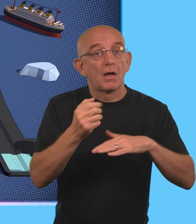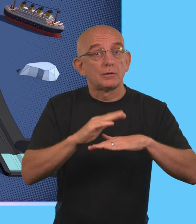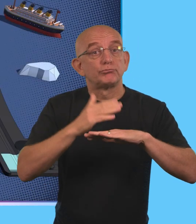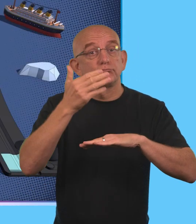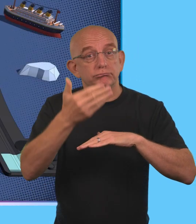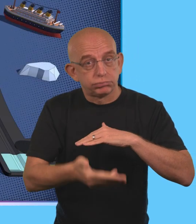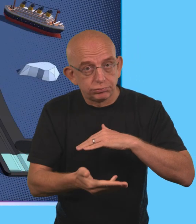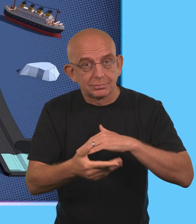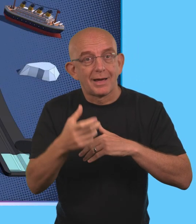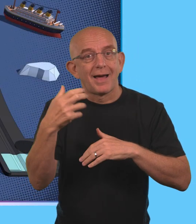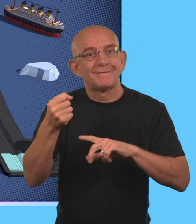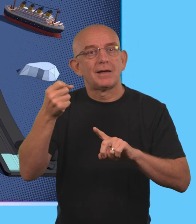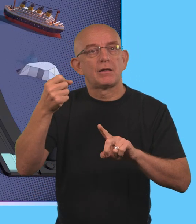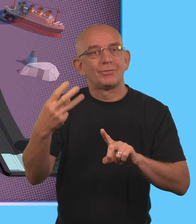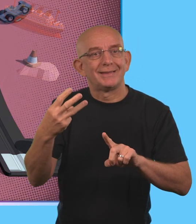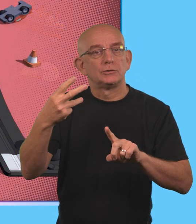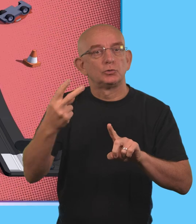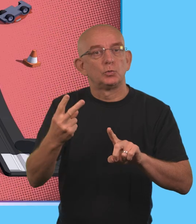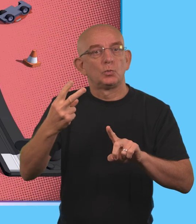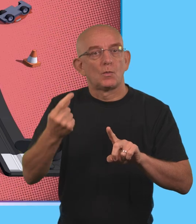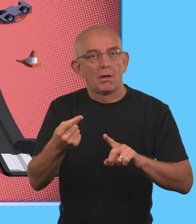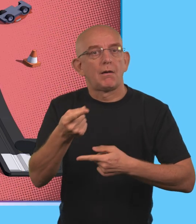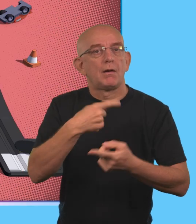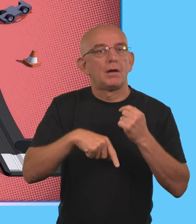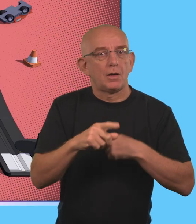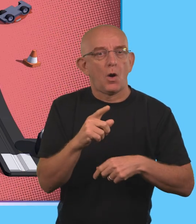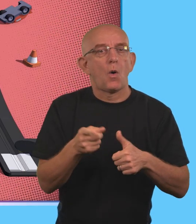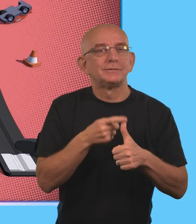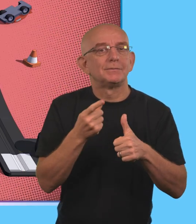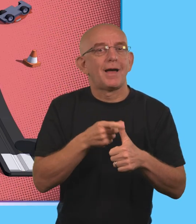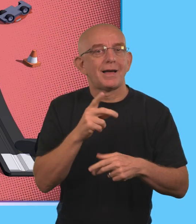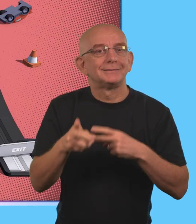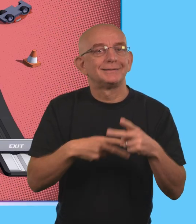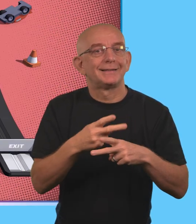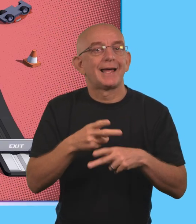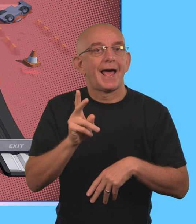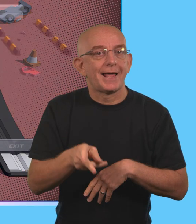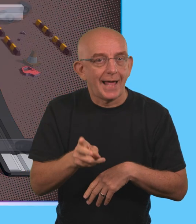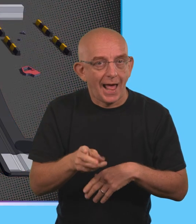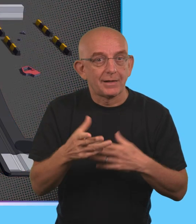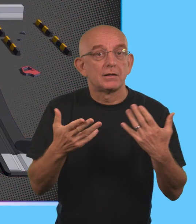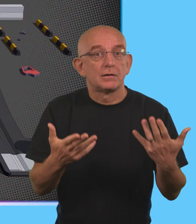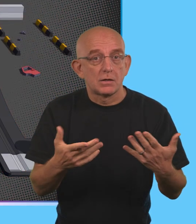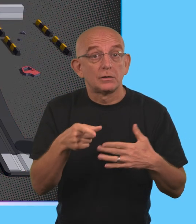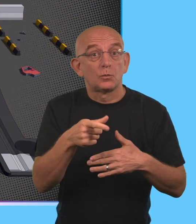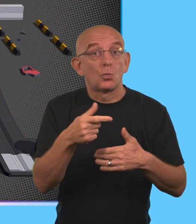If your vehicle falls off the track, a countdown will alert you to an automatic restart.